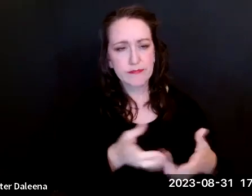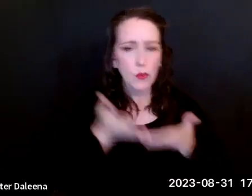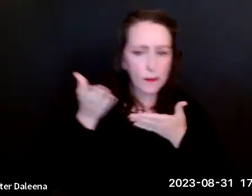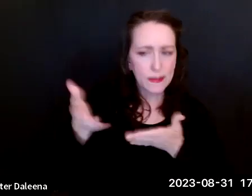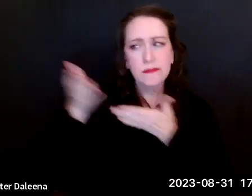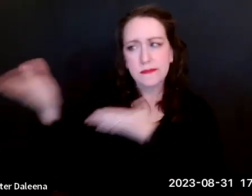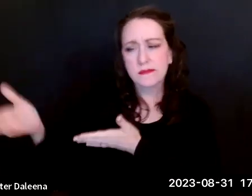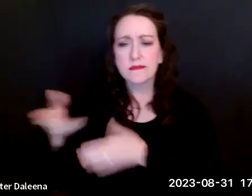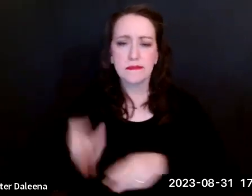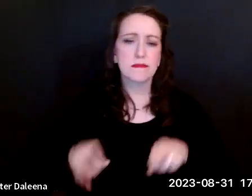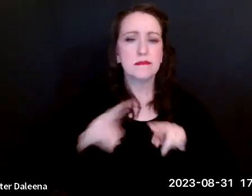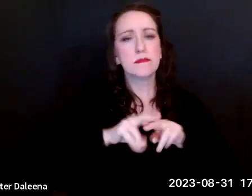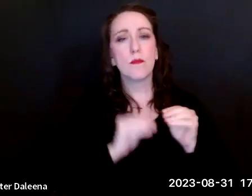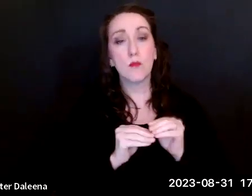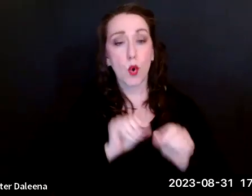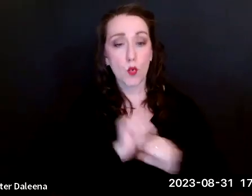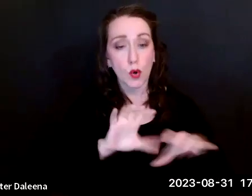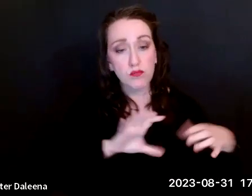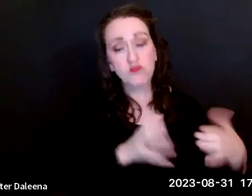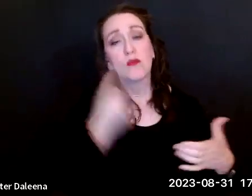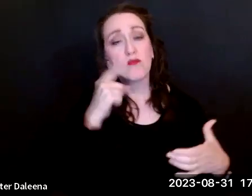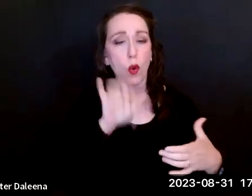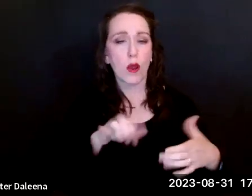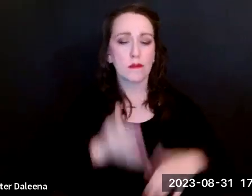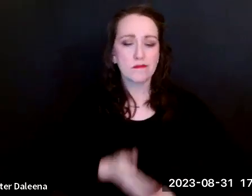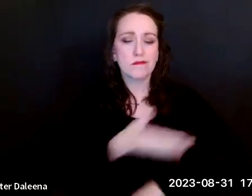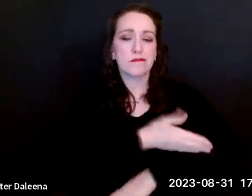increase the behavioral health Workforce through improved licensing requirements